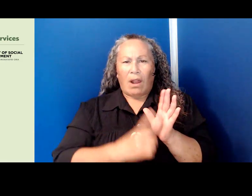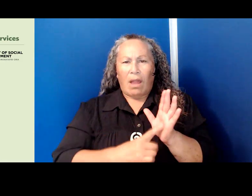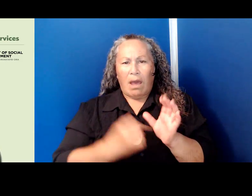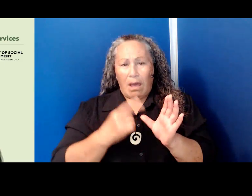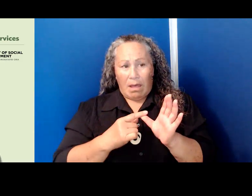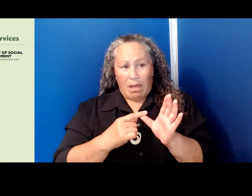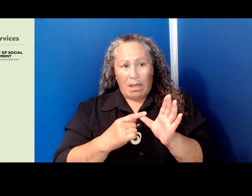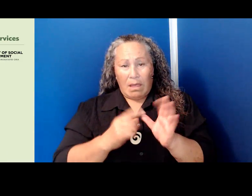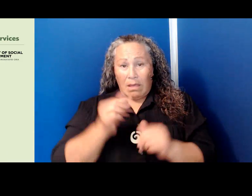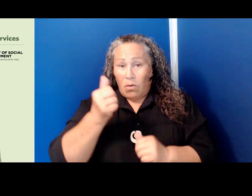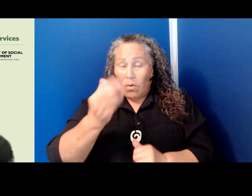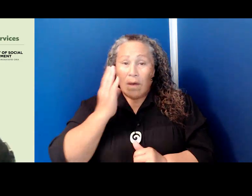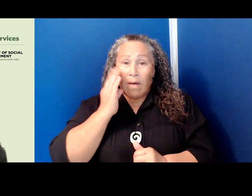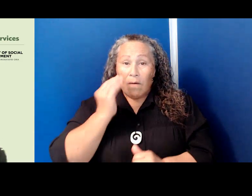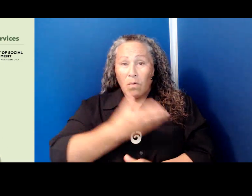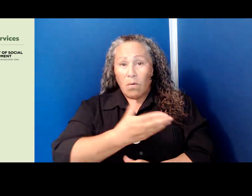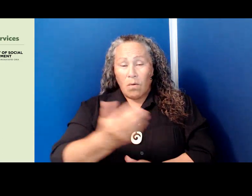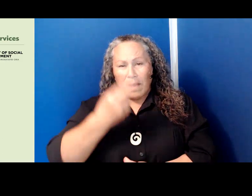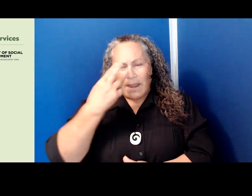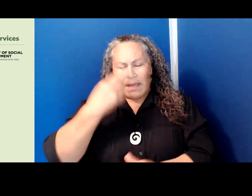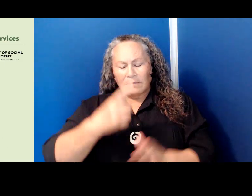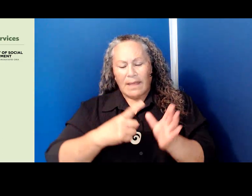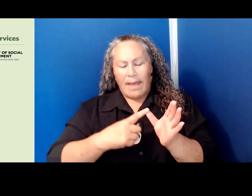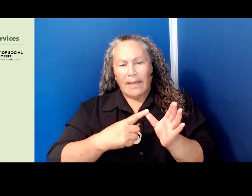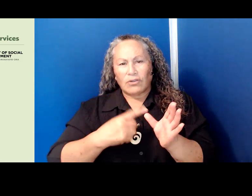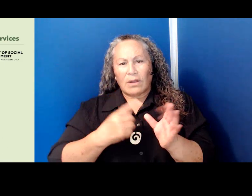Good afternoon, everybody. My name is Angela Desmarais. I'm a Principal Advisor